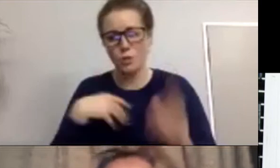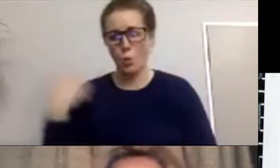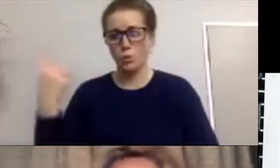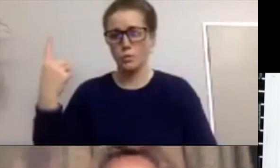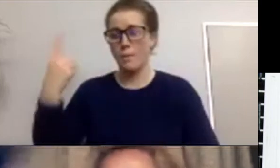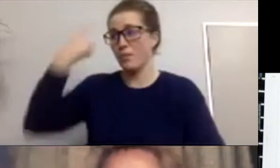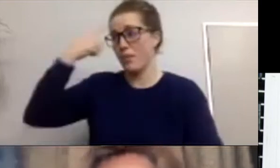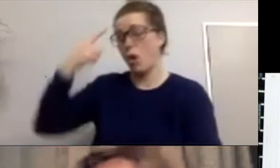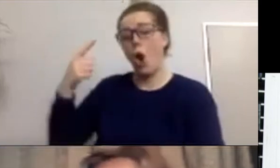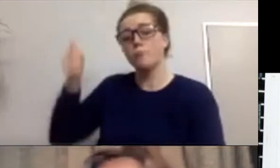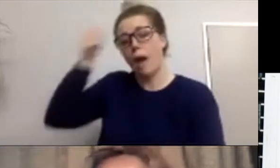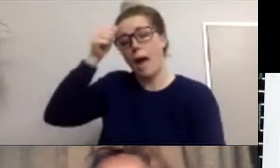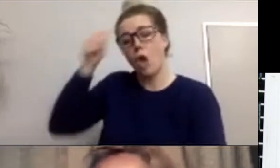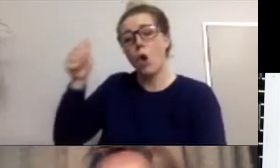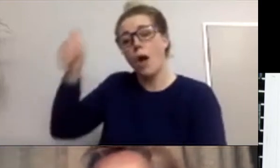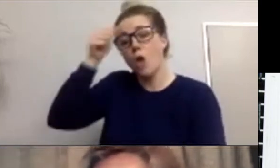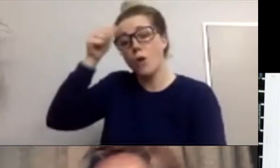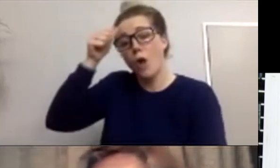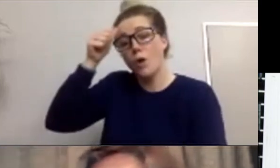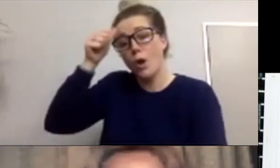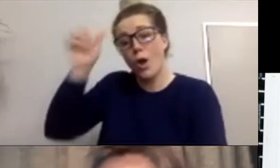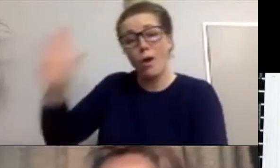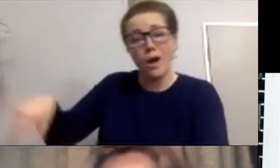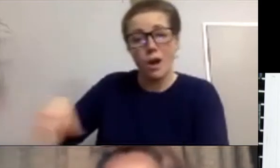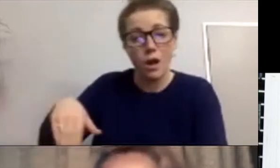I think this is how it should go? I think you should...don't do that.